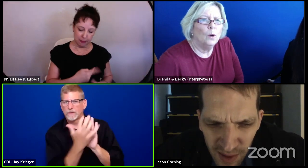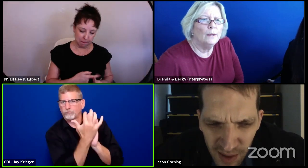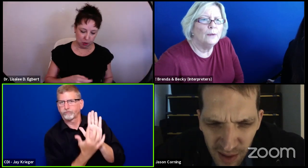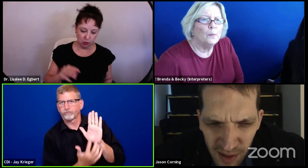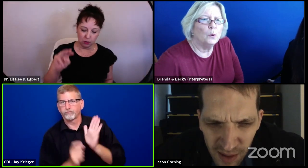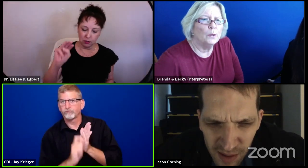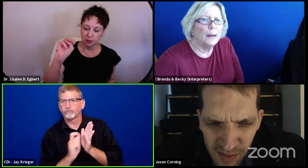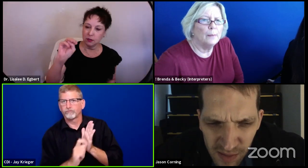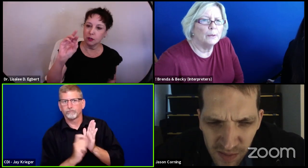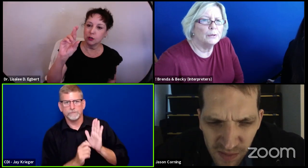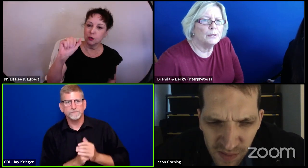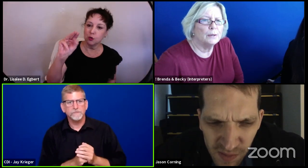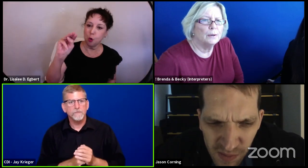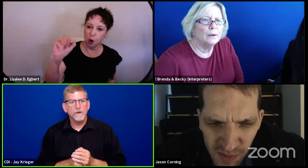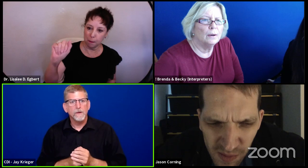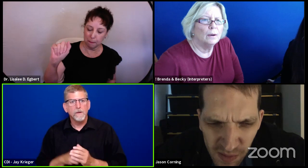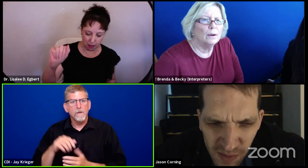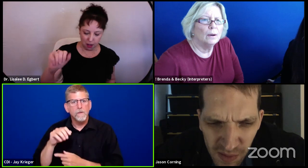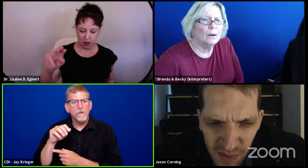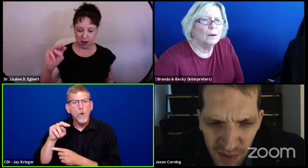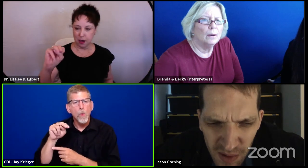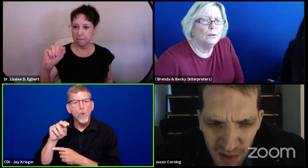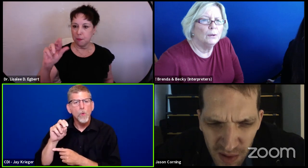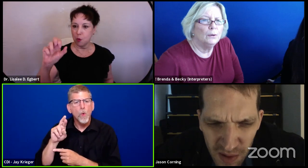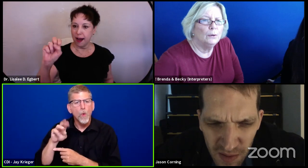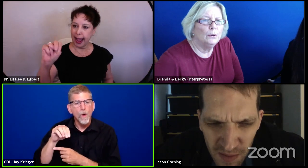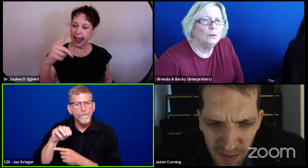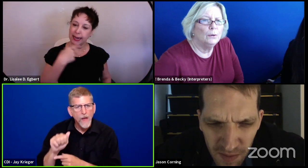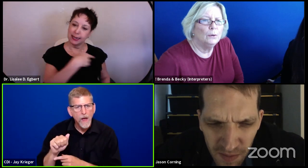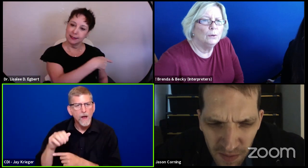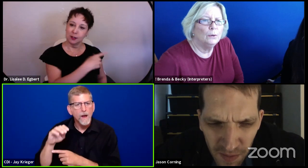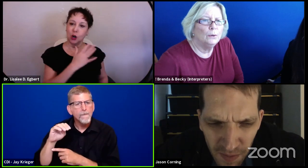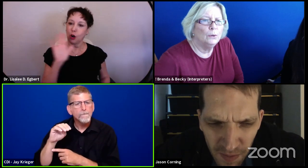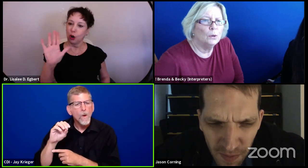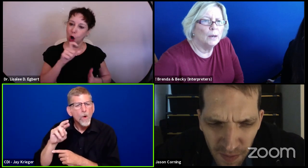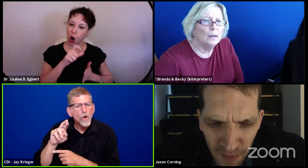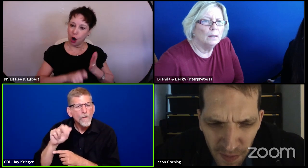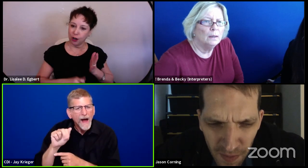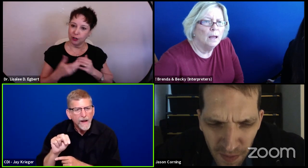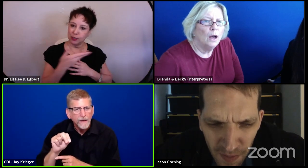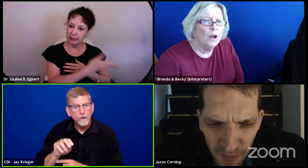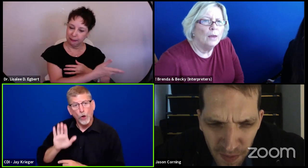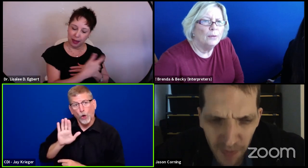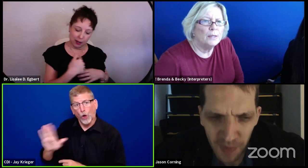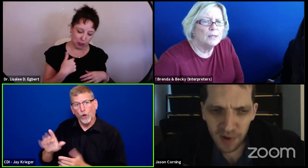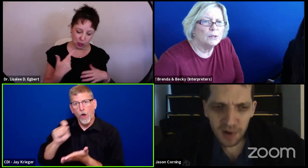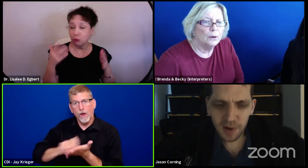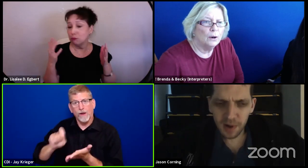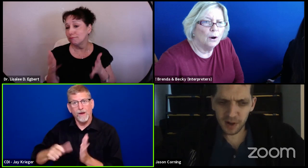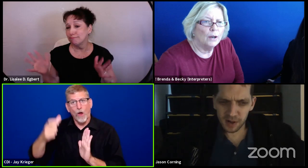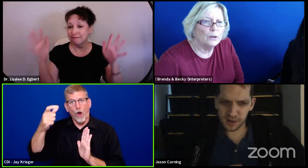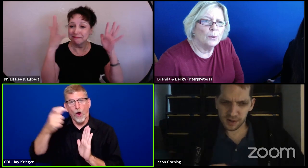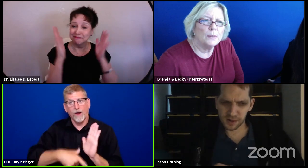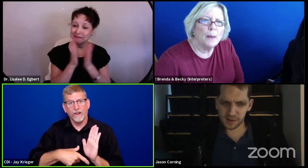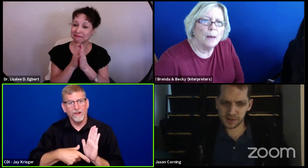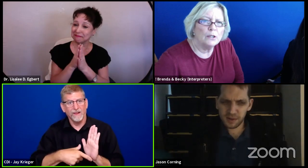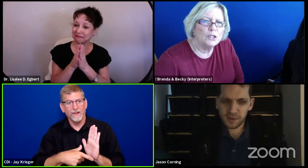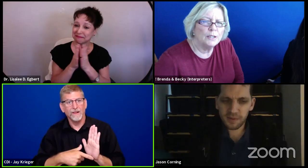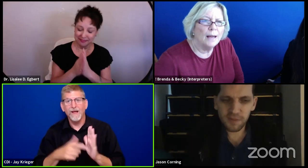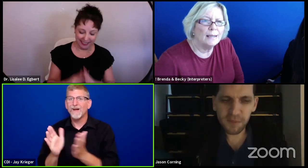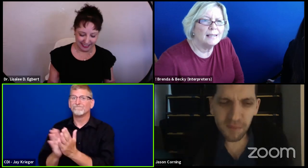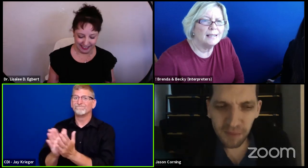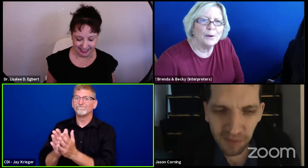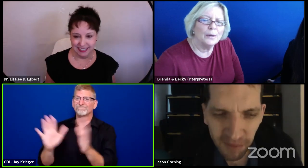One of our board members, Norma, this is her article that was published in "Odyssey," so